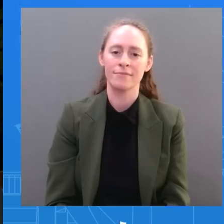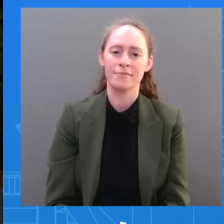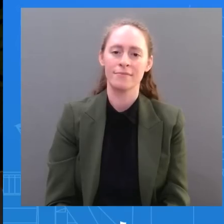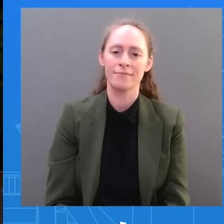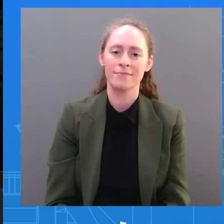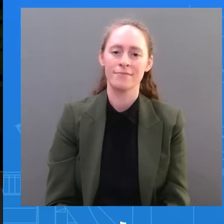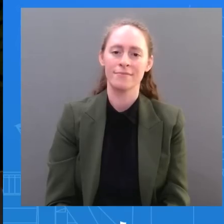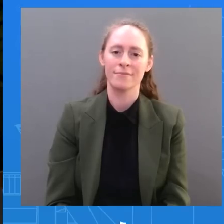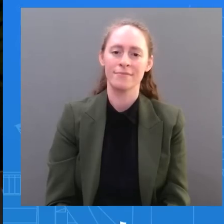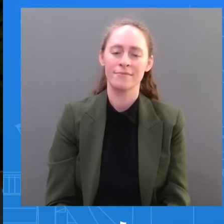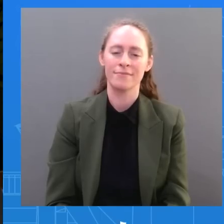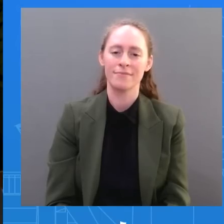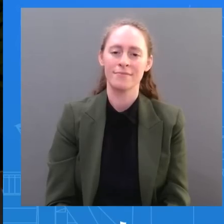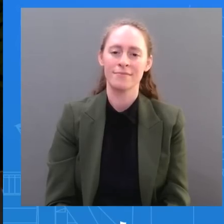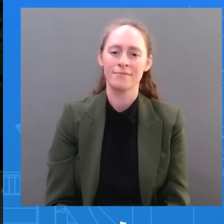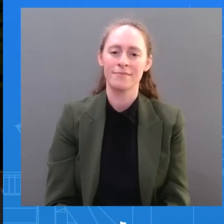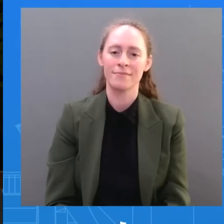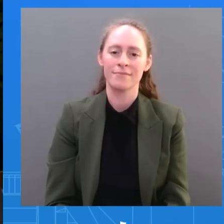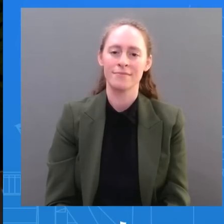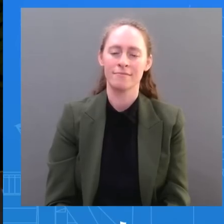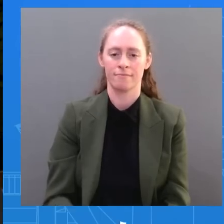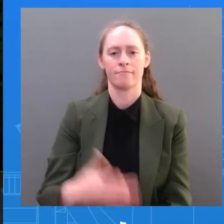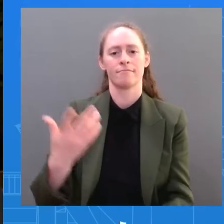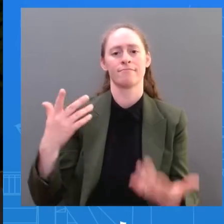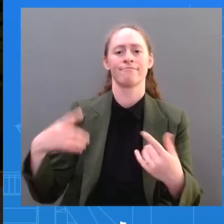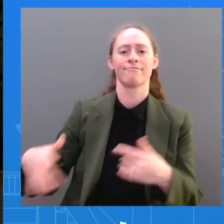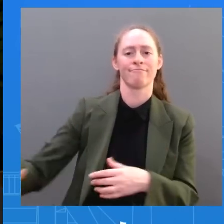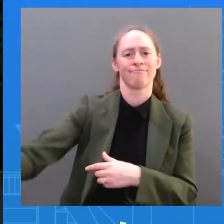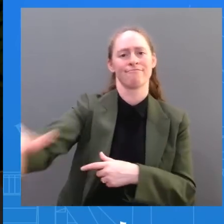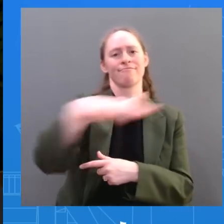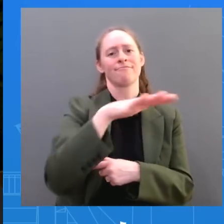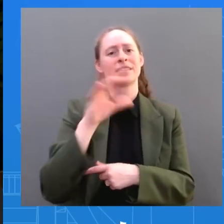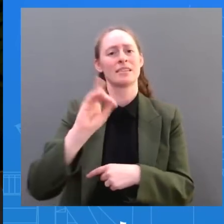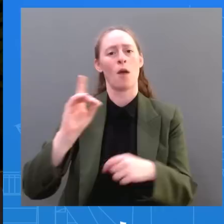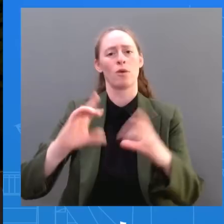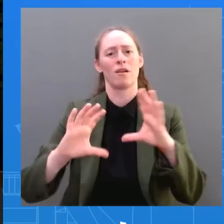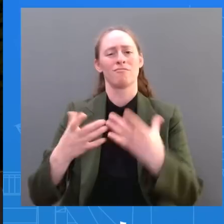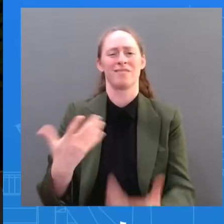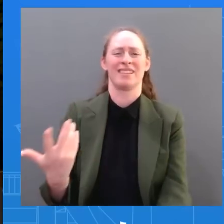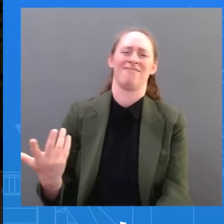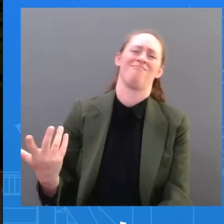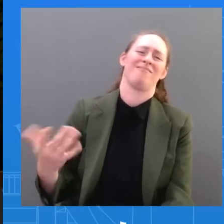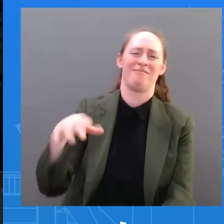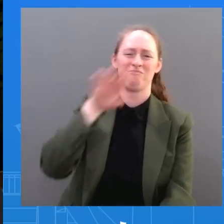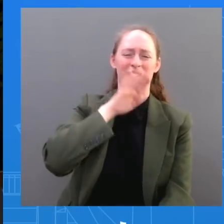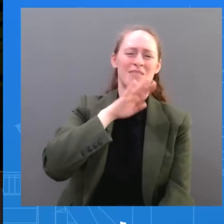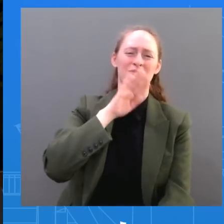with President Biden. Is this administration concerned about that criticism from Democrats?